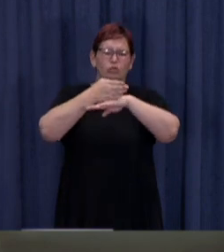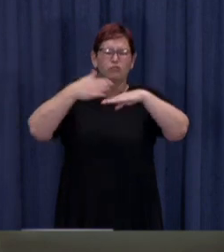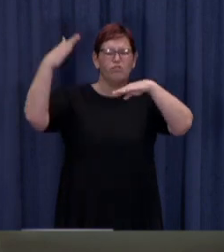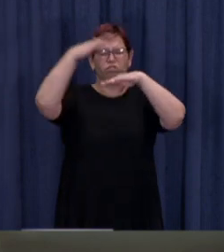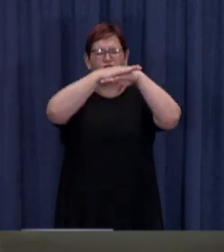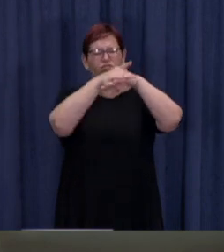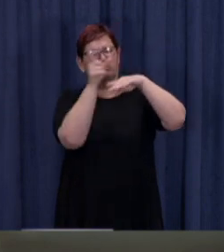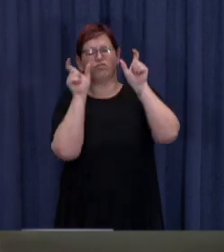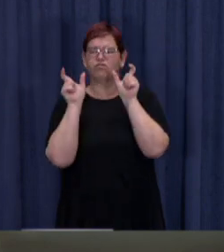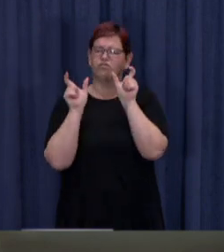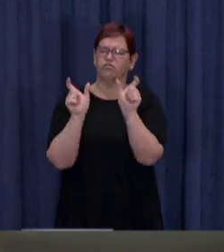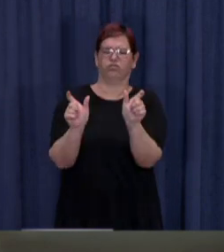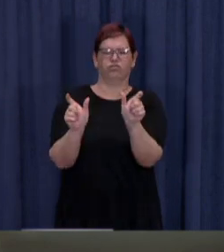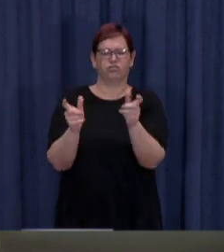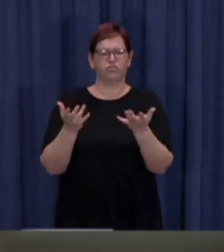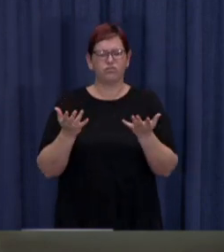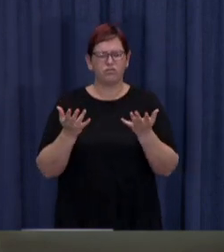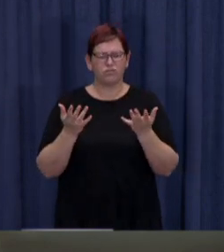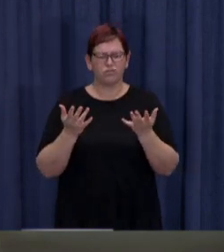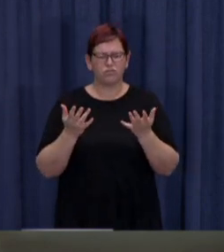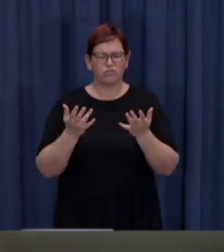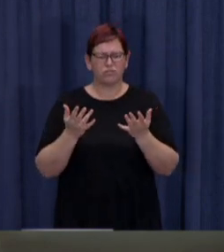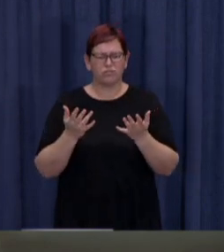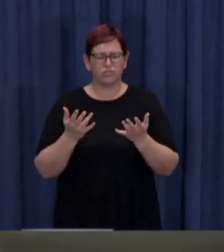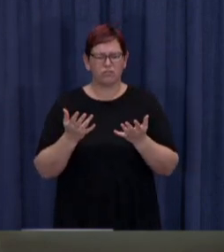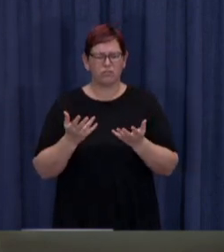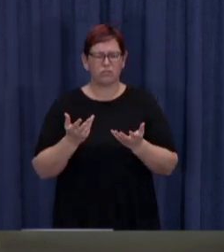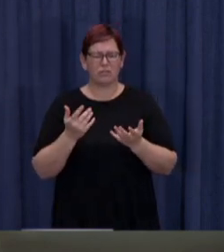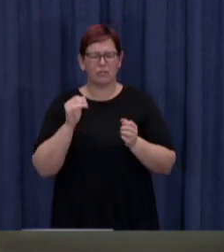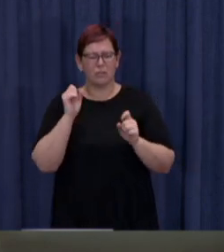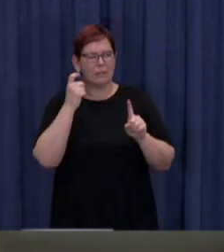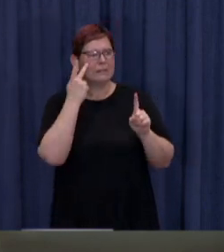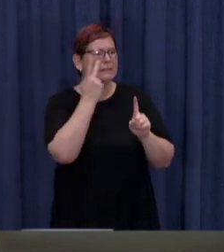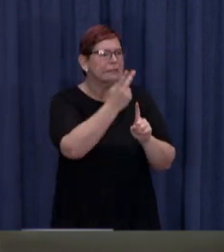they almost want to snitch on these people and get police to disperse these